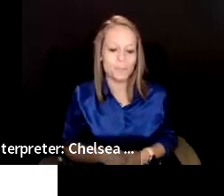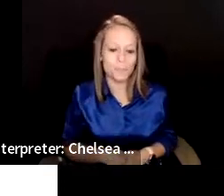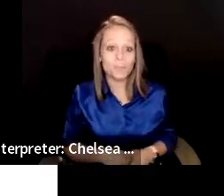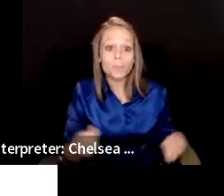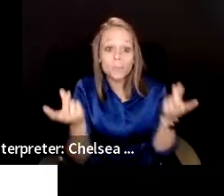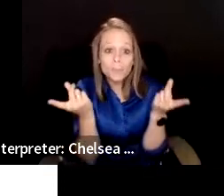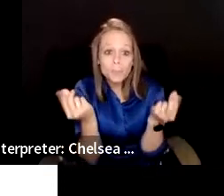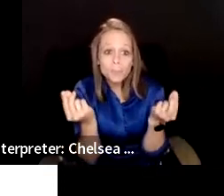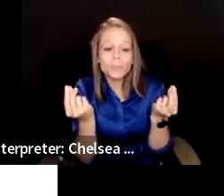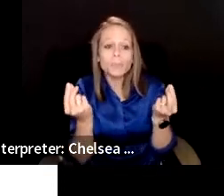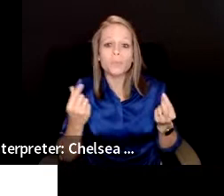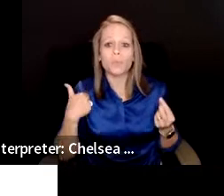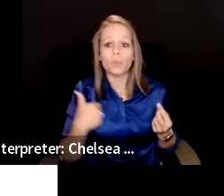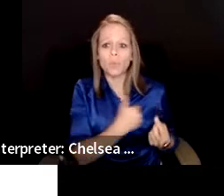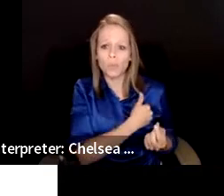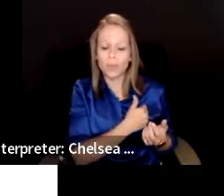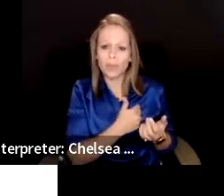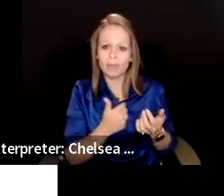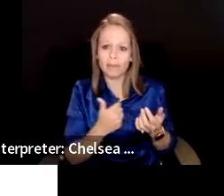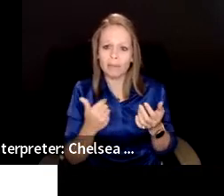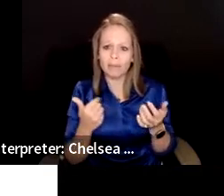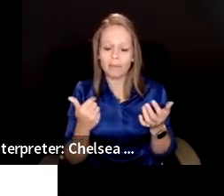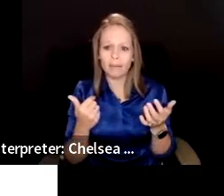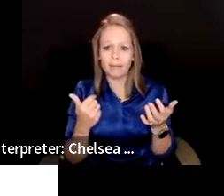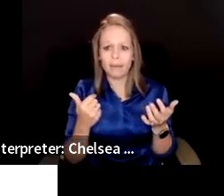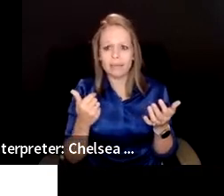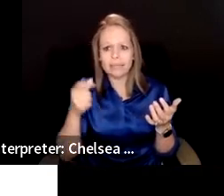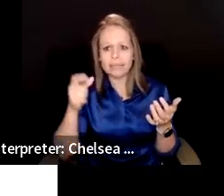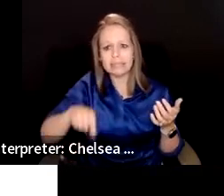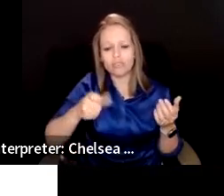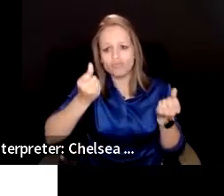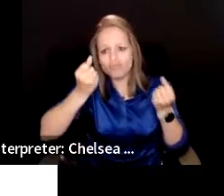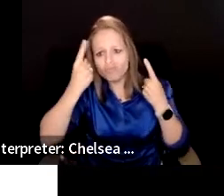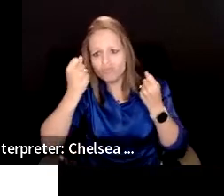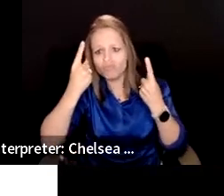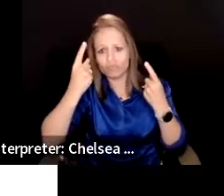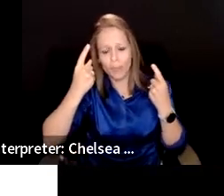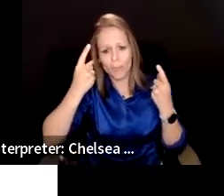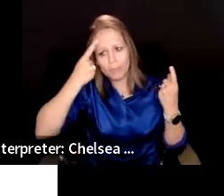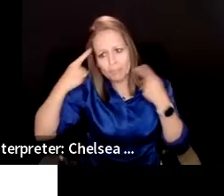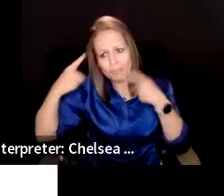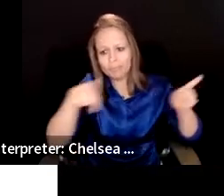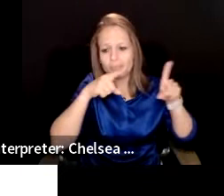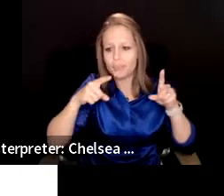I think we all have the same definition of stigma in our brain and understand the landscape surrounding